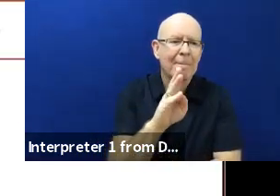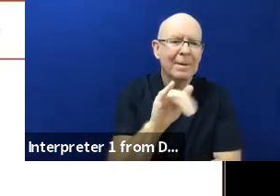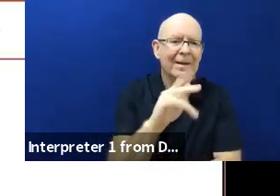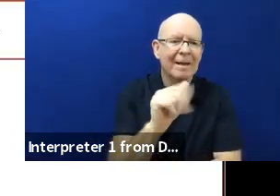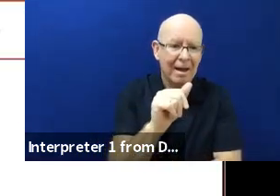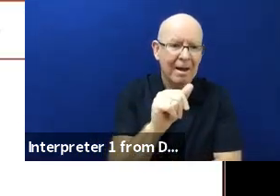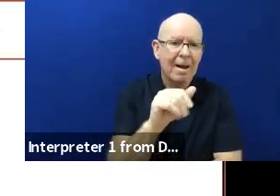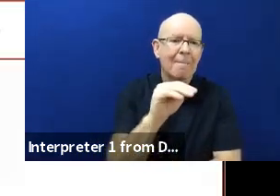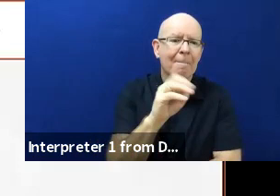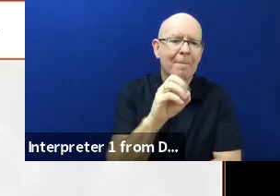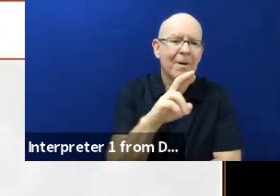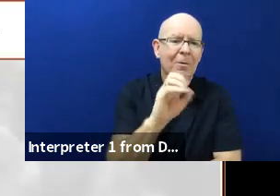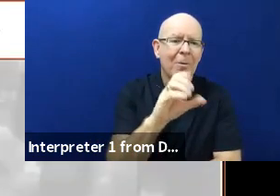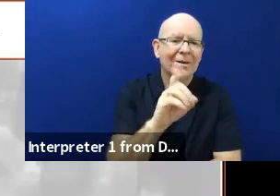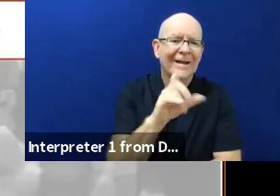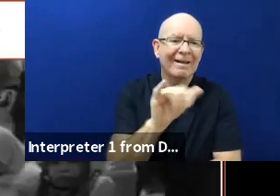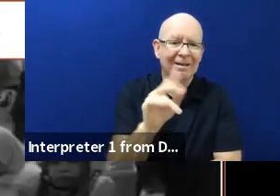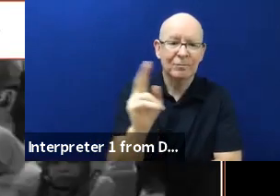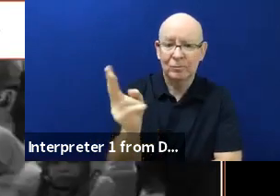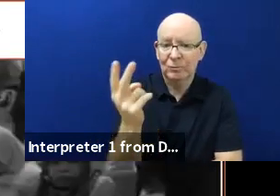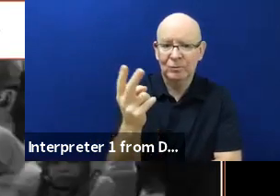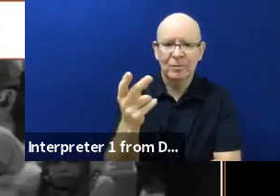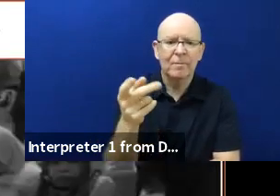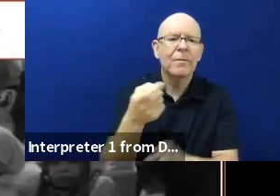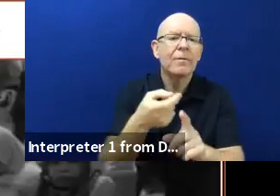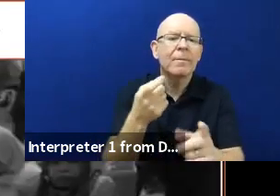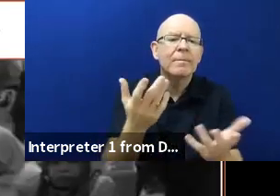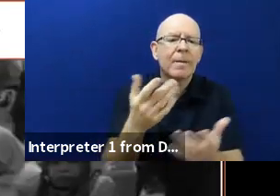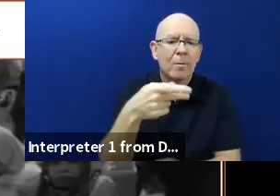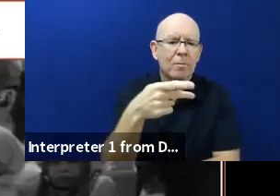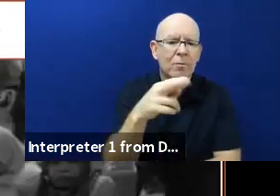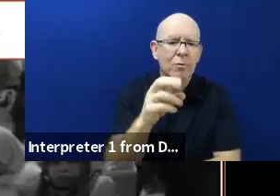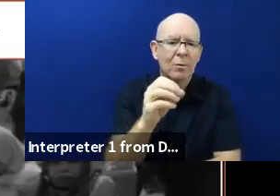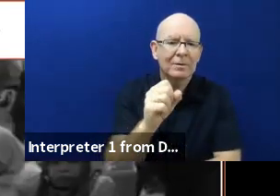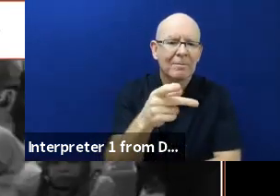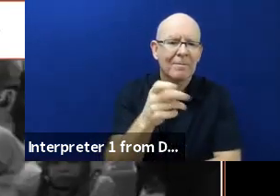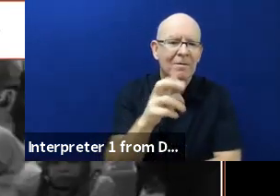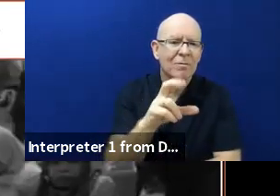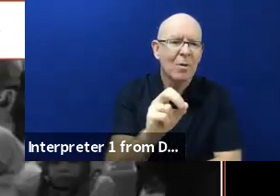activities that they've been undertaking to look at the extra cost of disability in Indonesia,